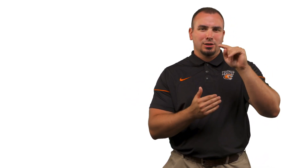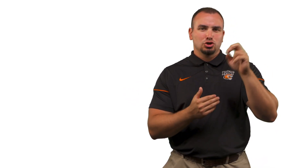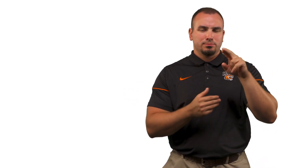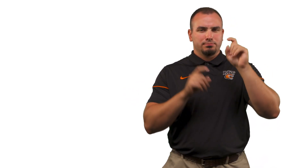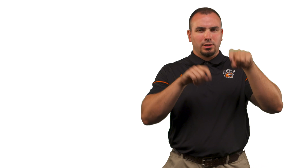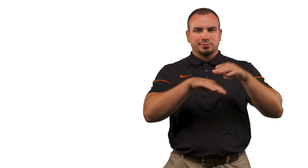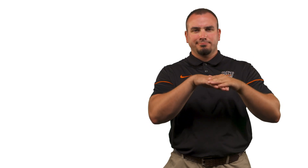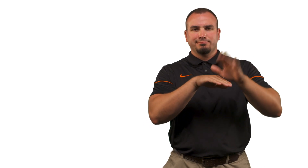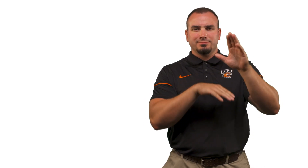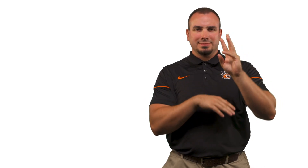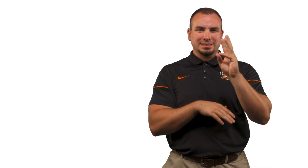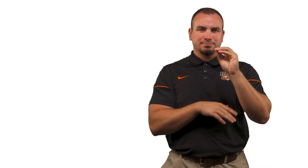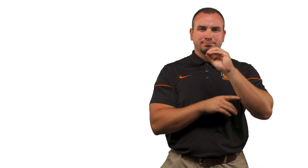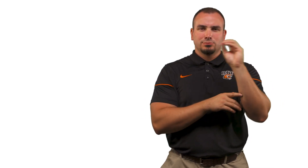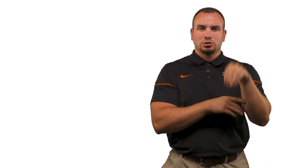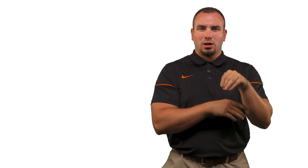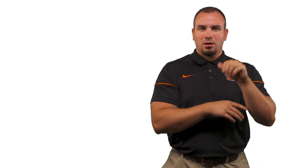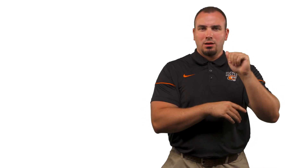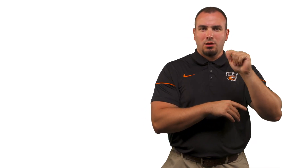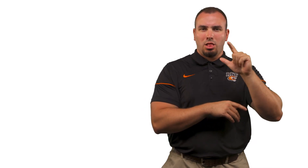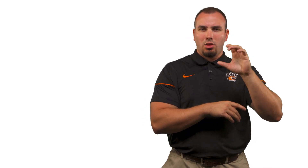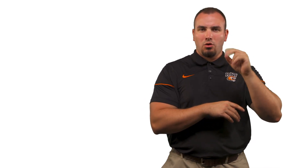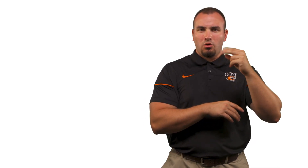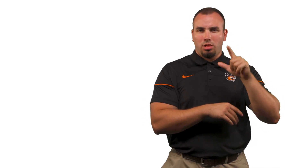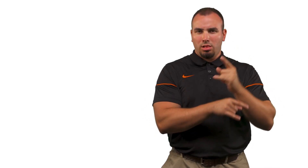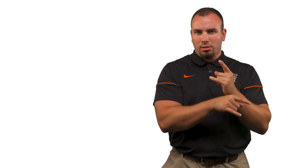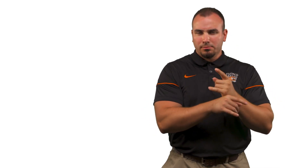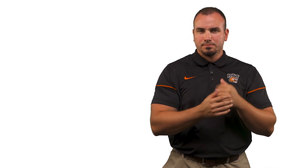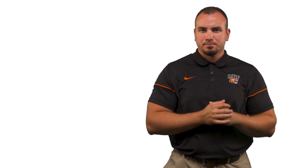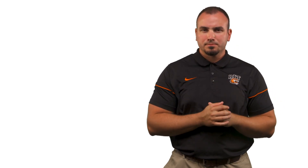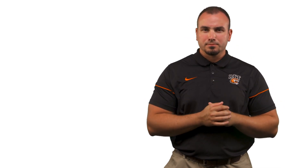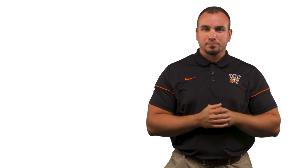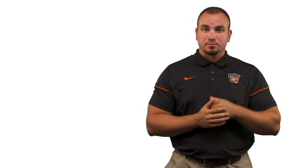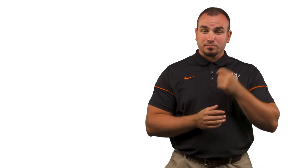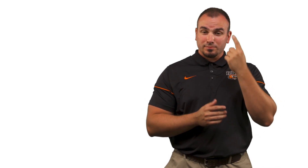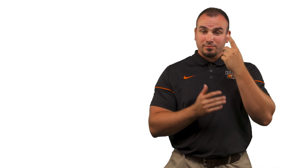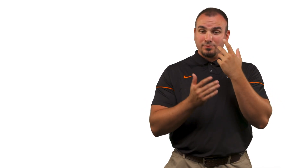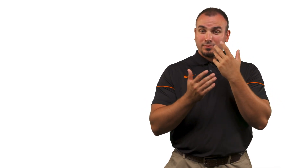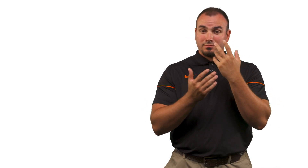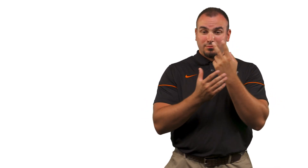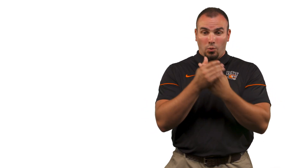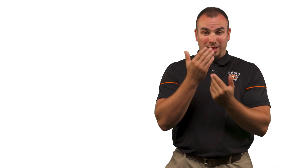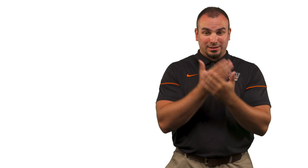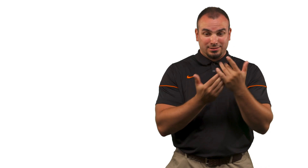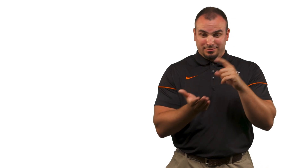sanitizer that contains at least 60% alcohol.